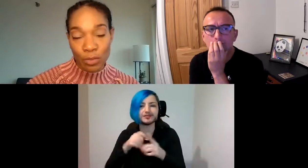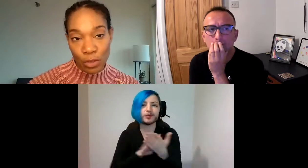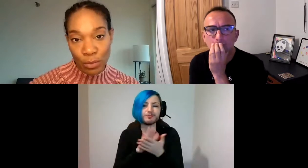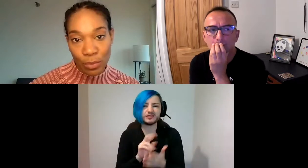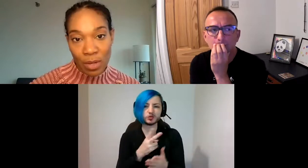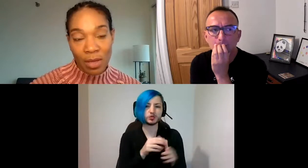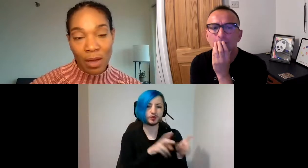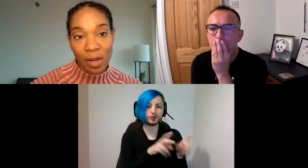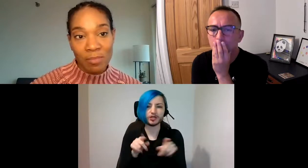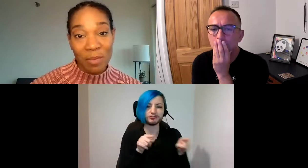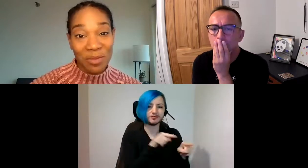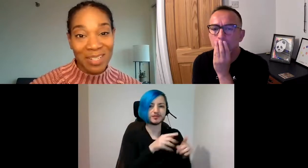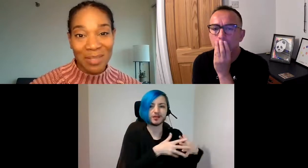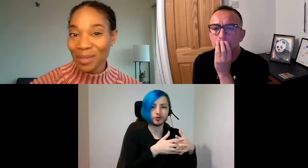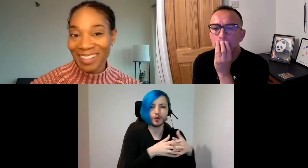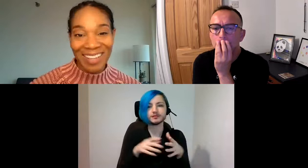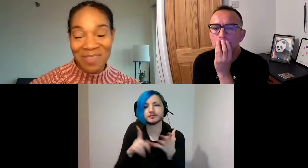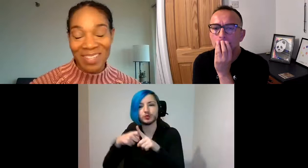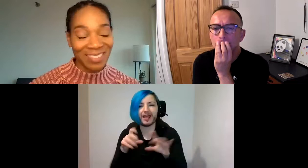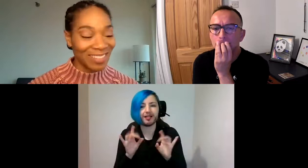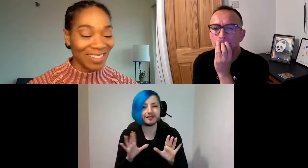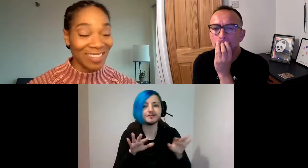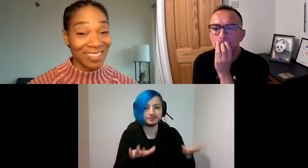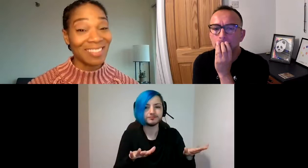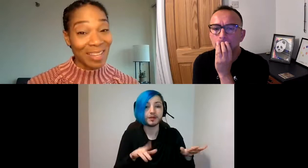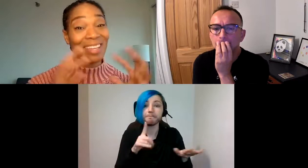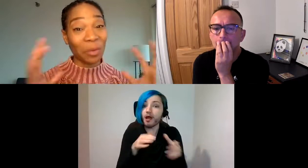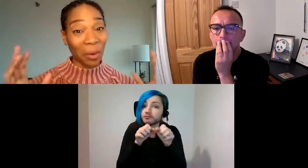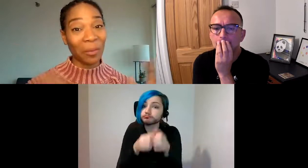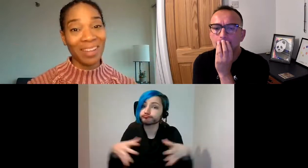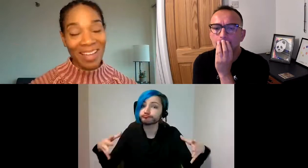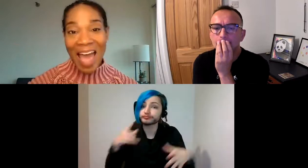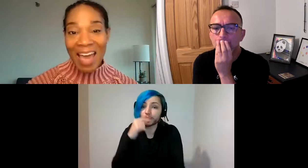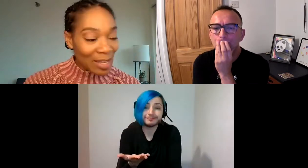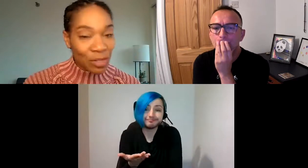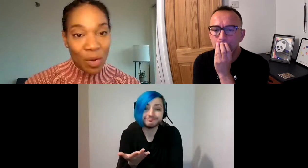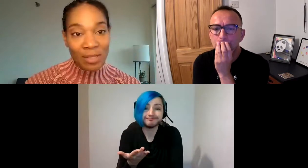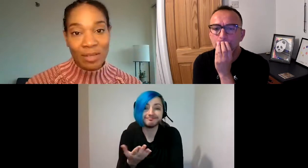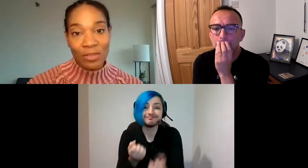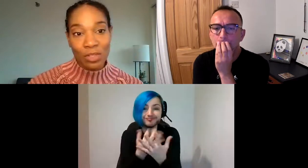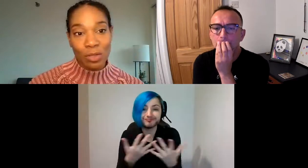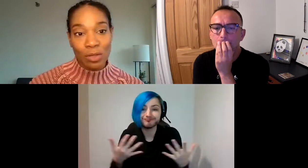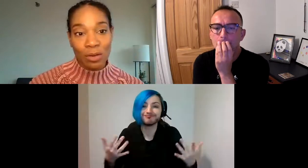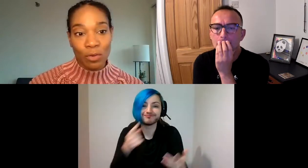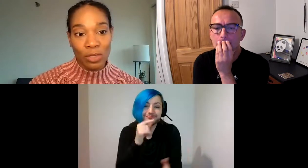BSL or ASL, its also that language when we are actually